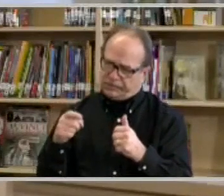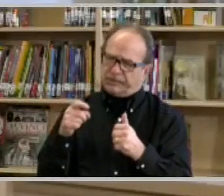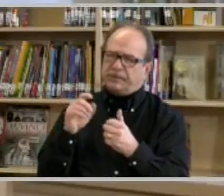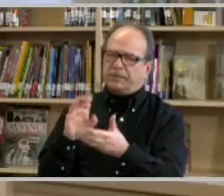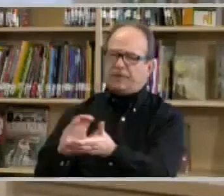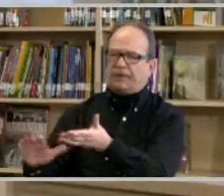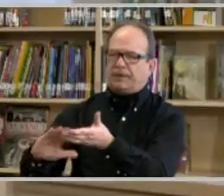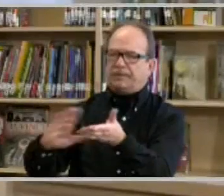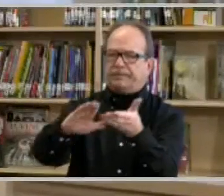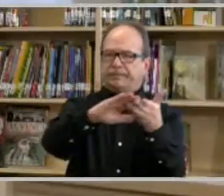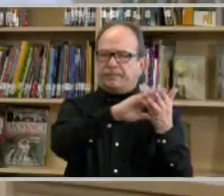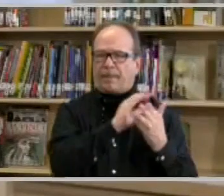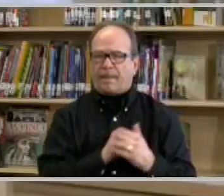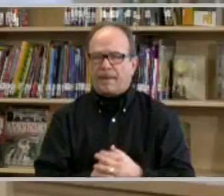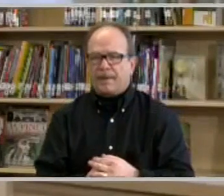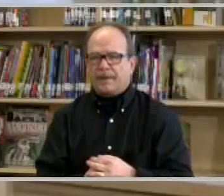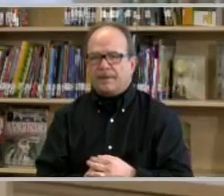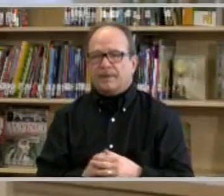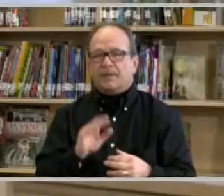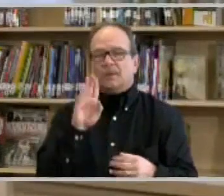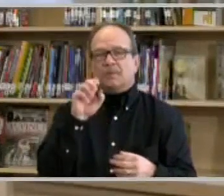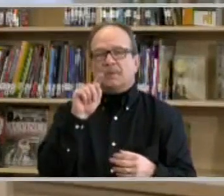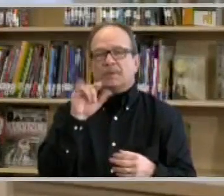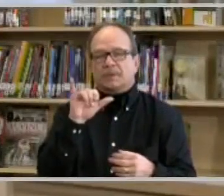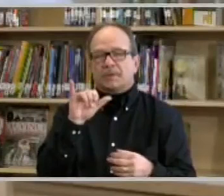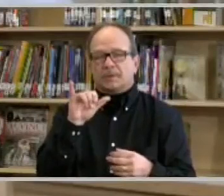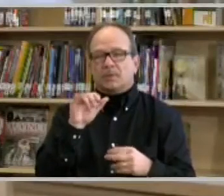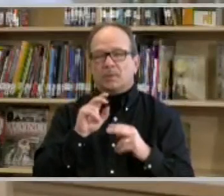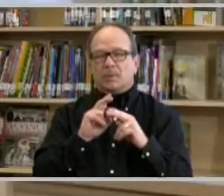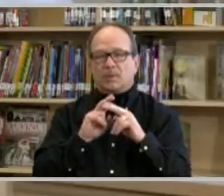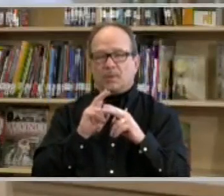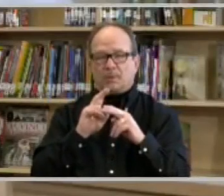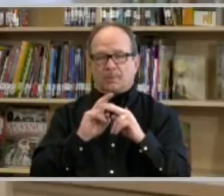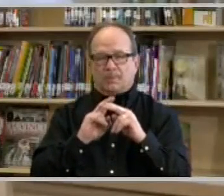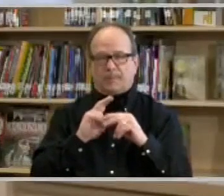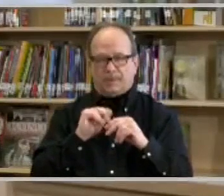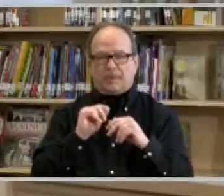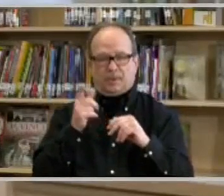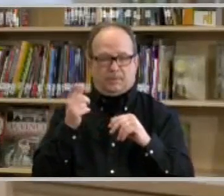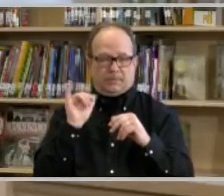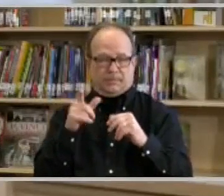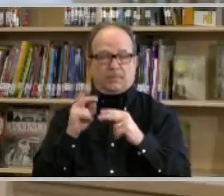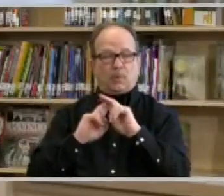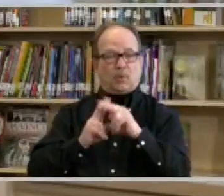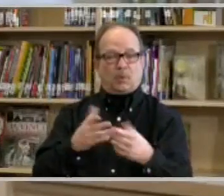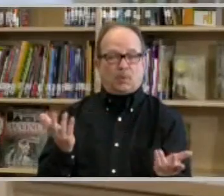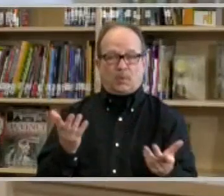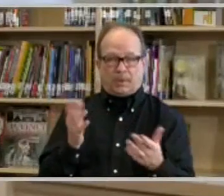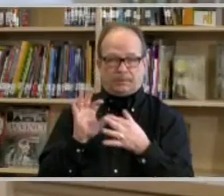AREAS BE CLEAN. WE ALSO, BETTY, HAVE A PRAP